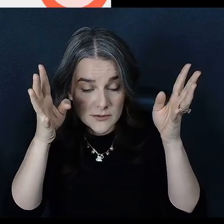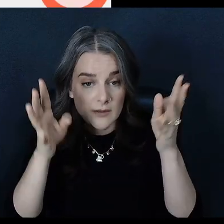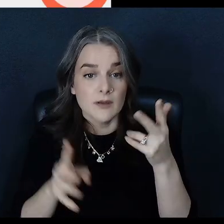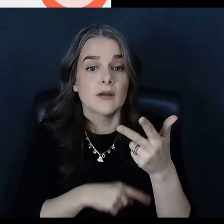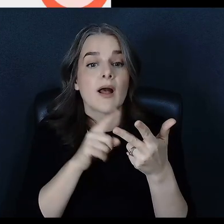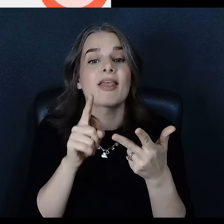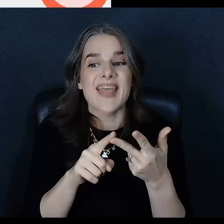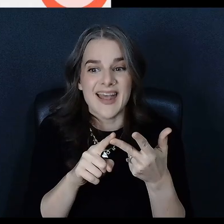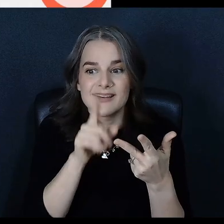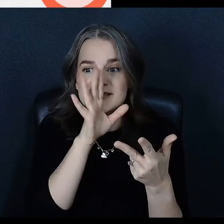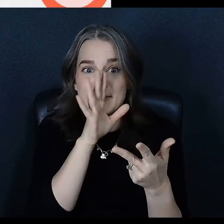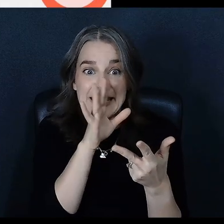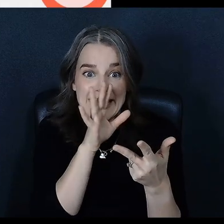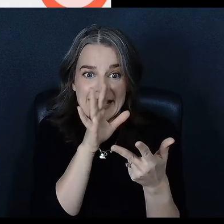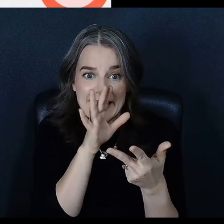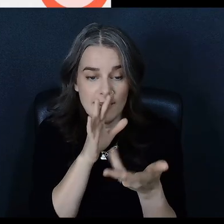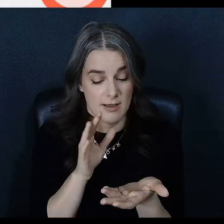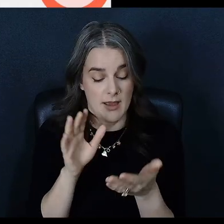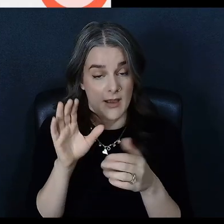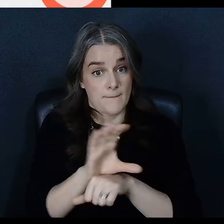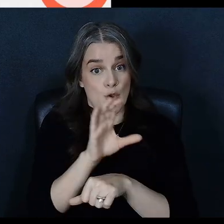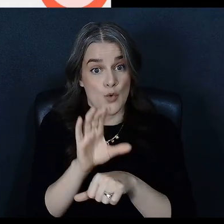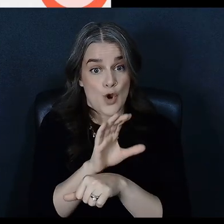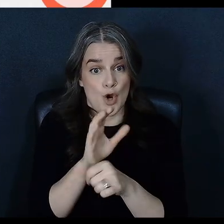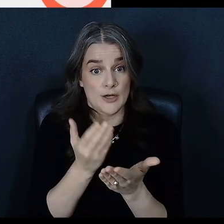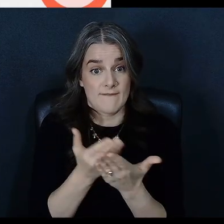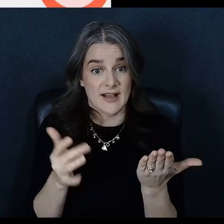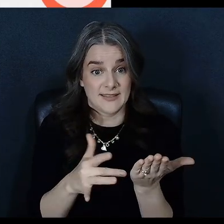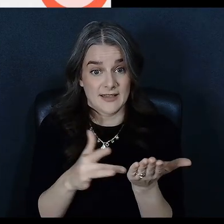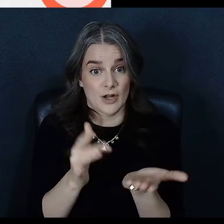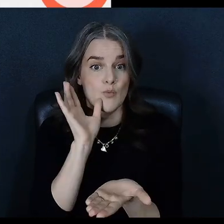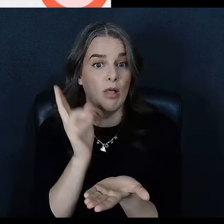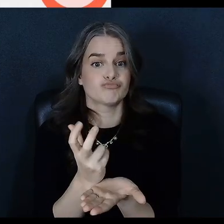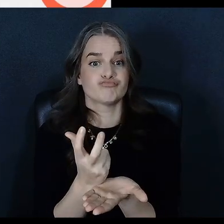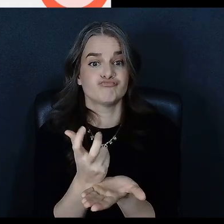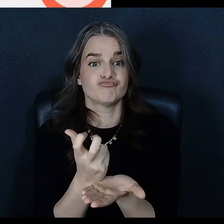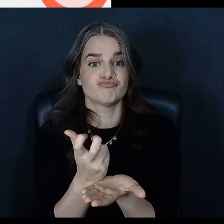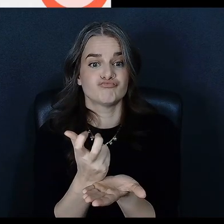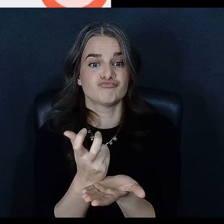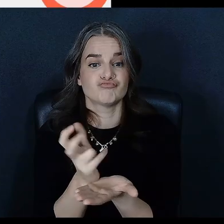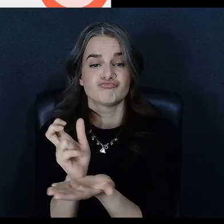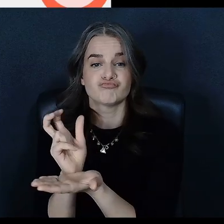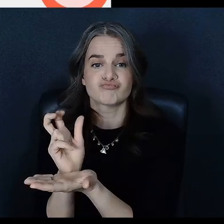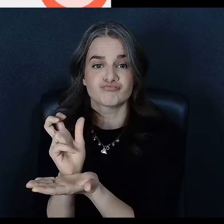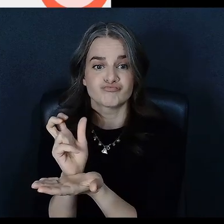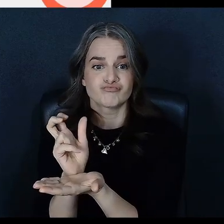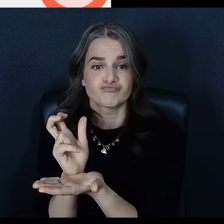The computer picks it up, or the device picks it up, and prints it on the screen for me. Then I have to read it in order to check